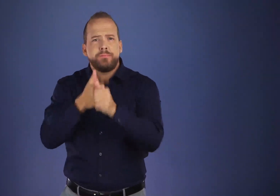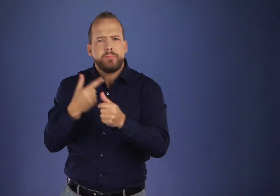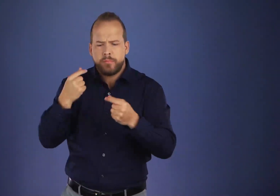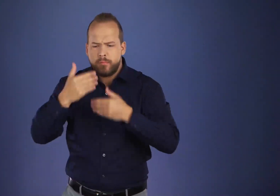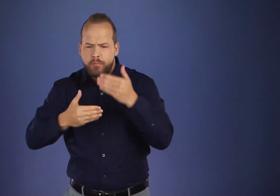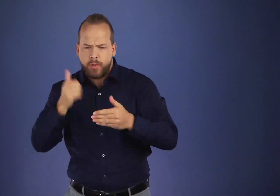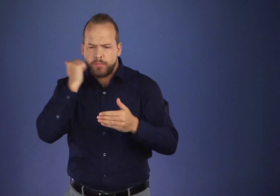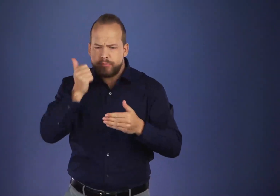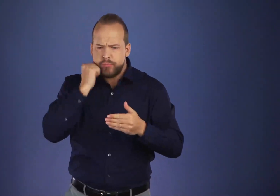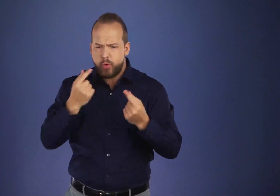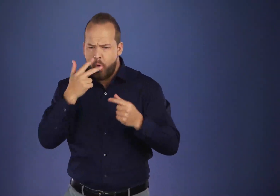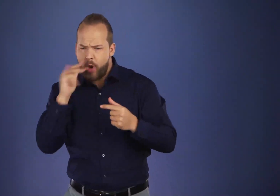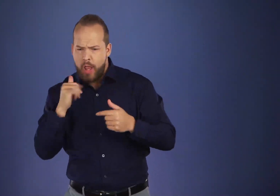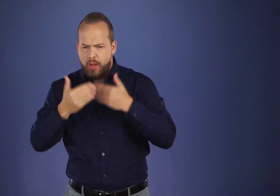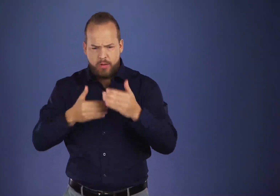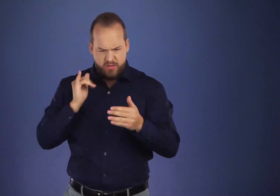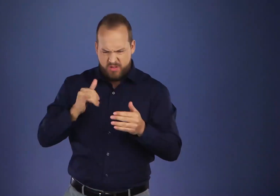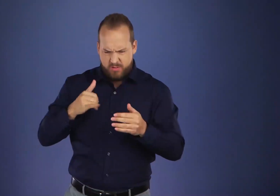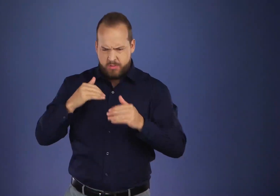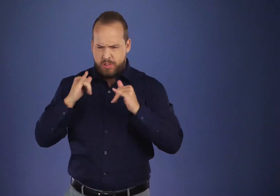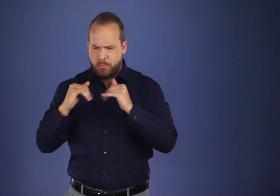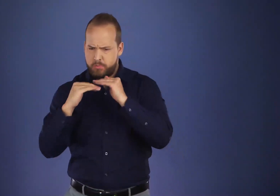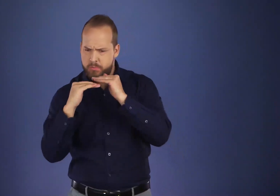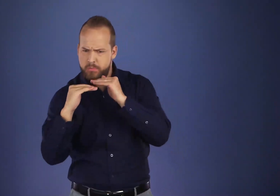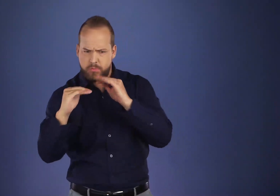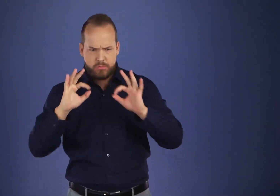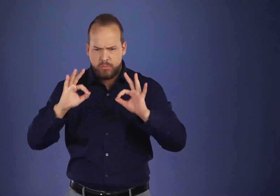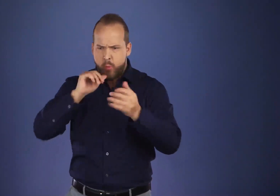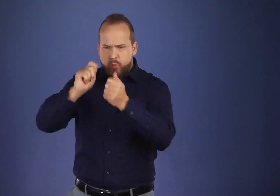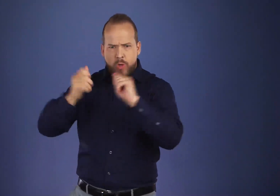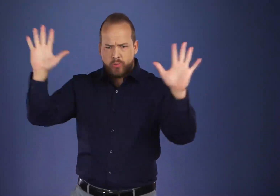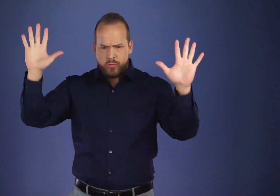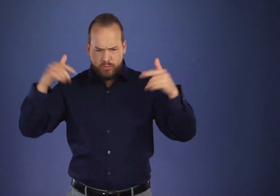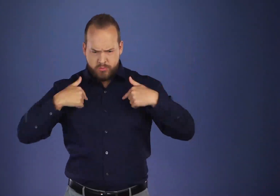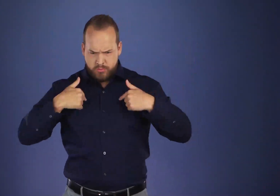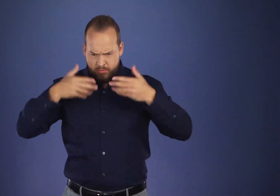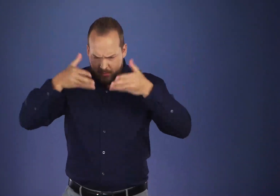And everywhere the same thing is being done on an individual basis.